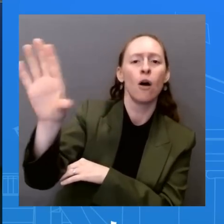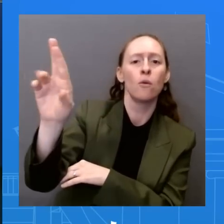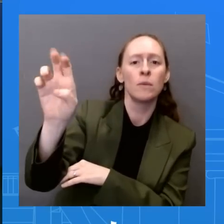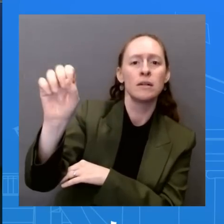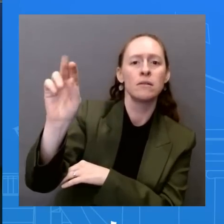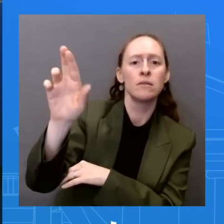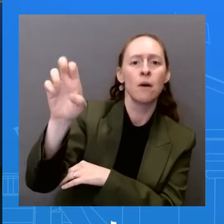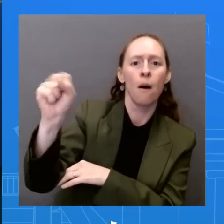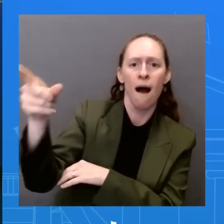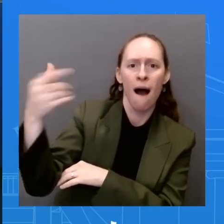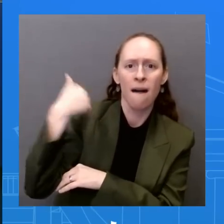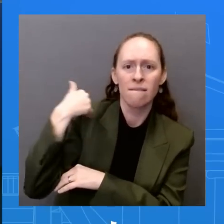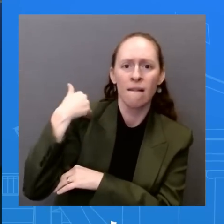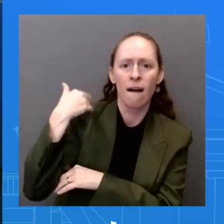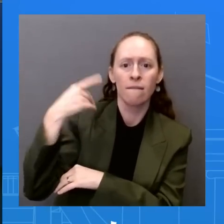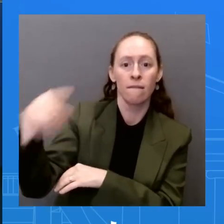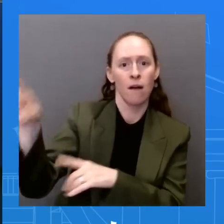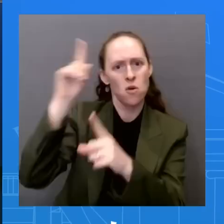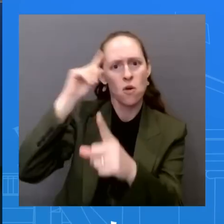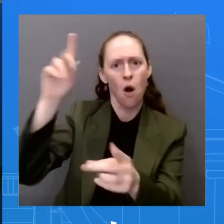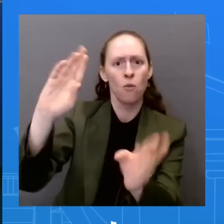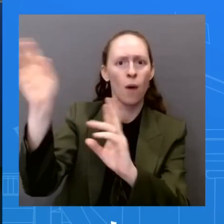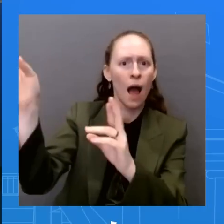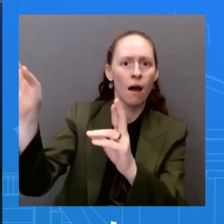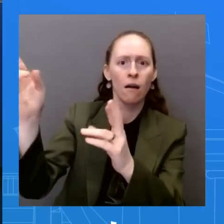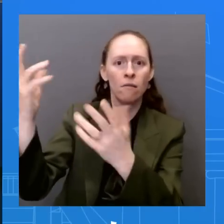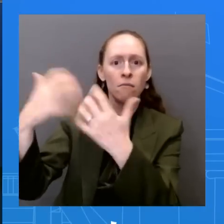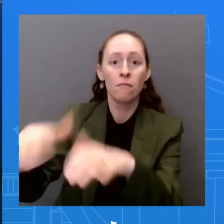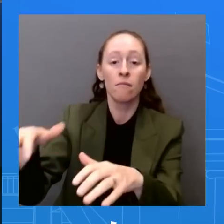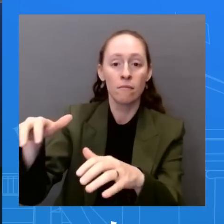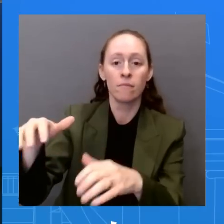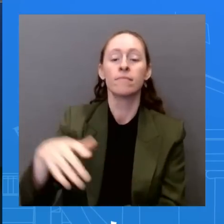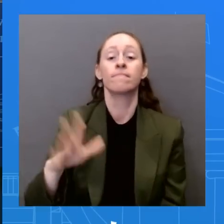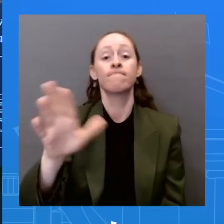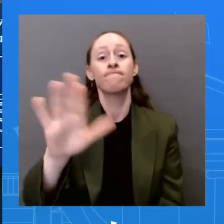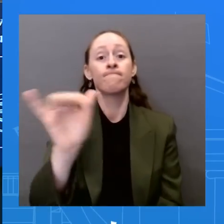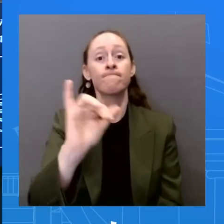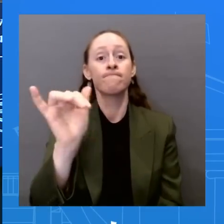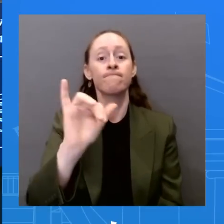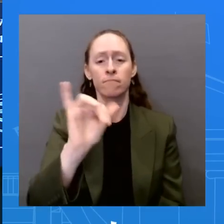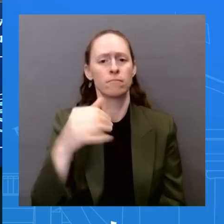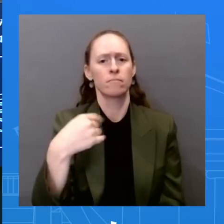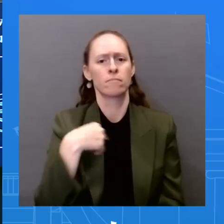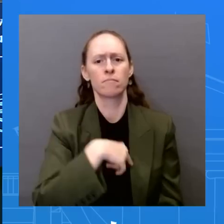as well as how vaccines are accessible and available. So it's really a multi -- multilayer approach